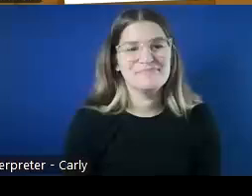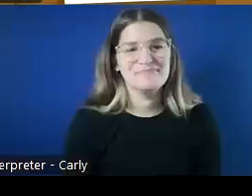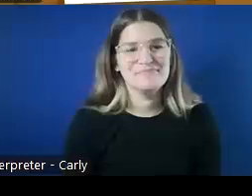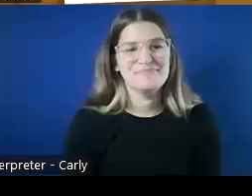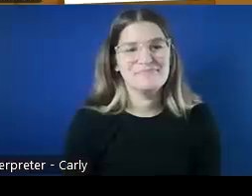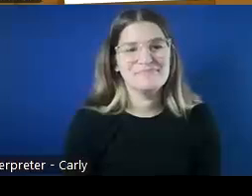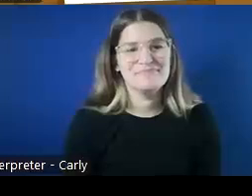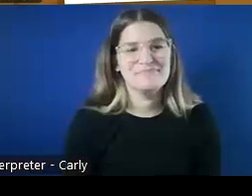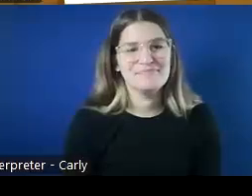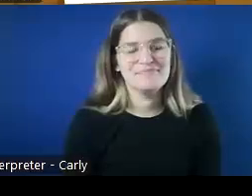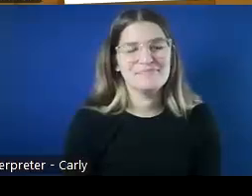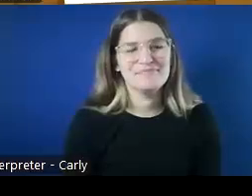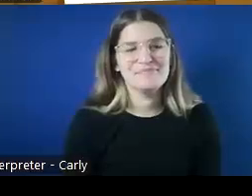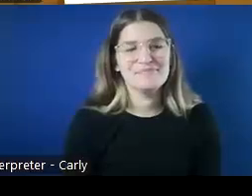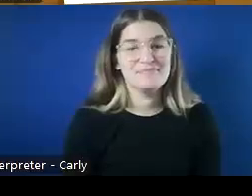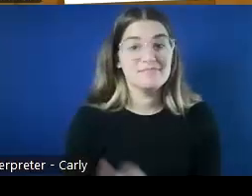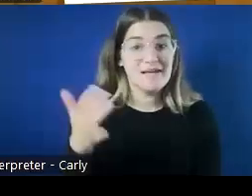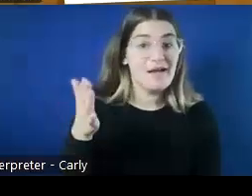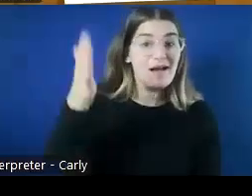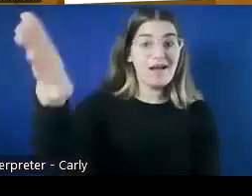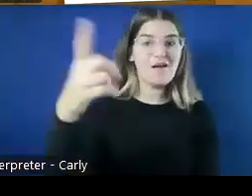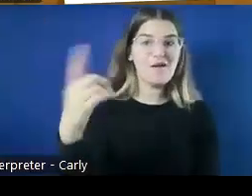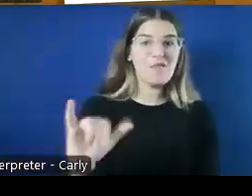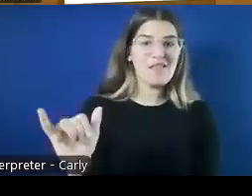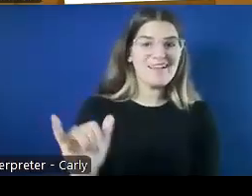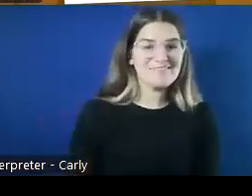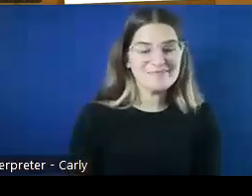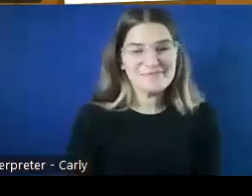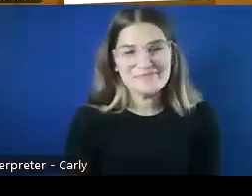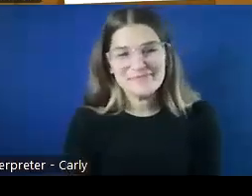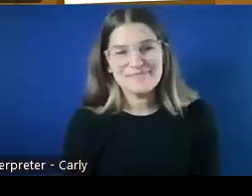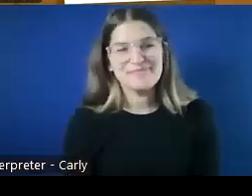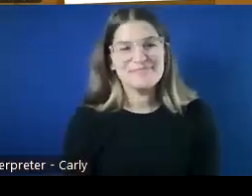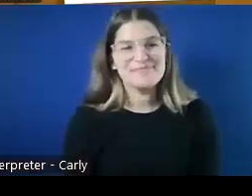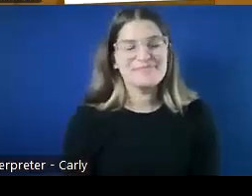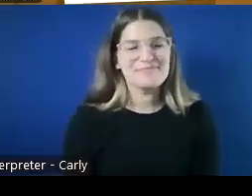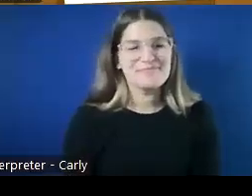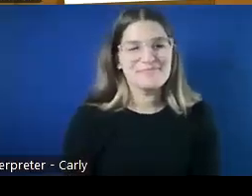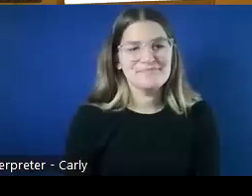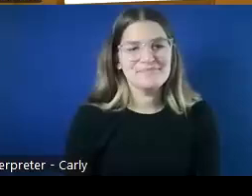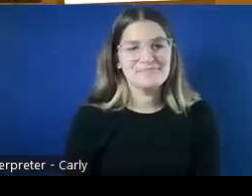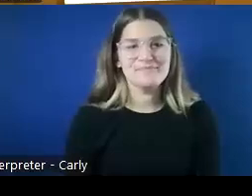when looking at the future of brighter days we are working towards increased promotion of